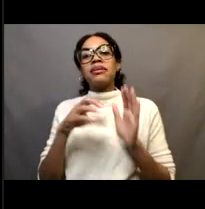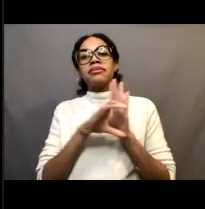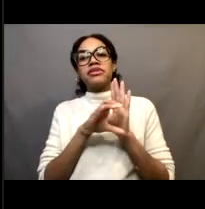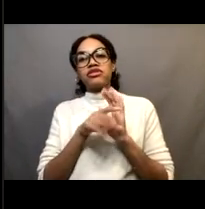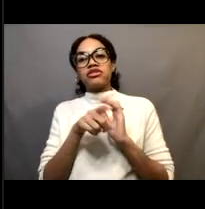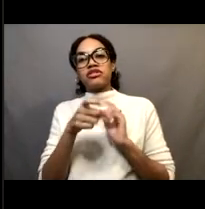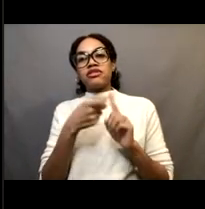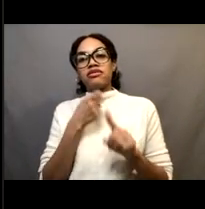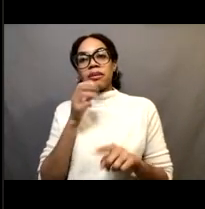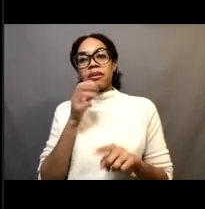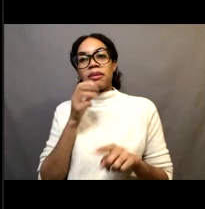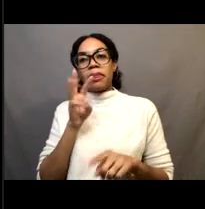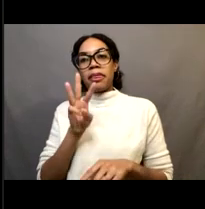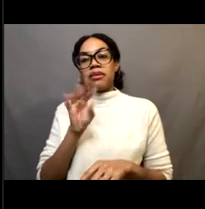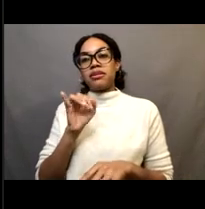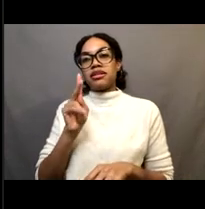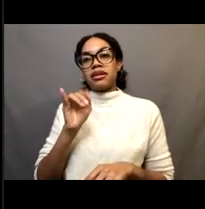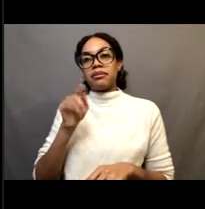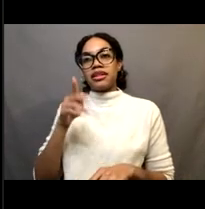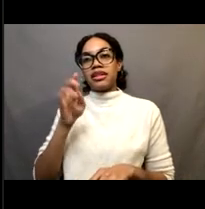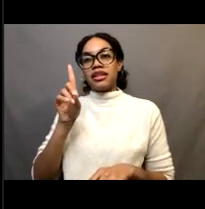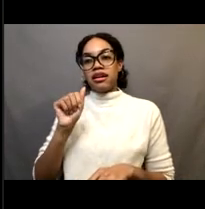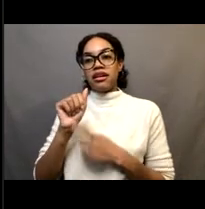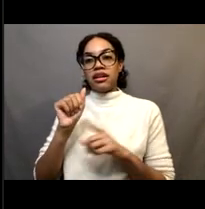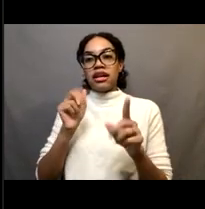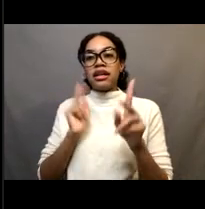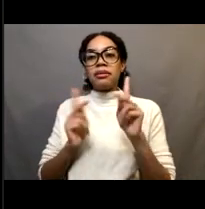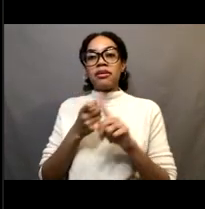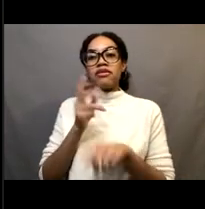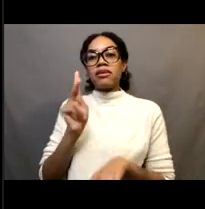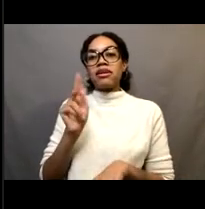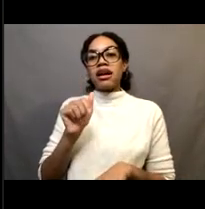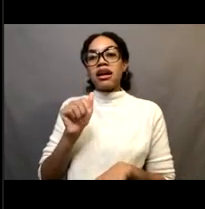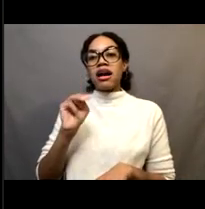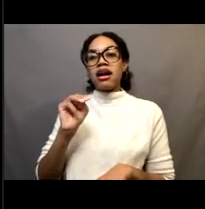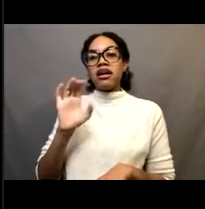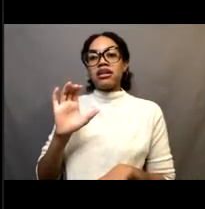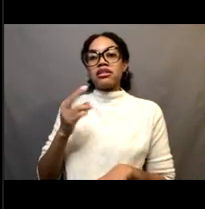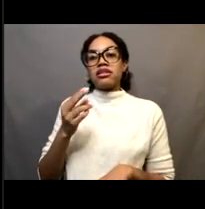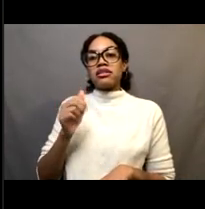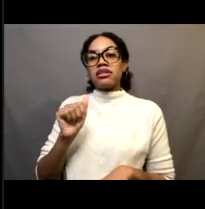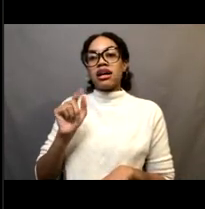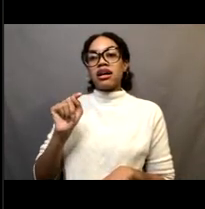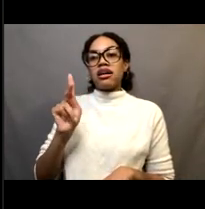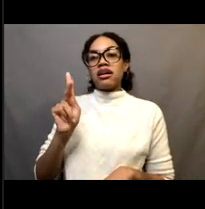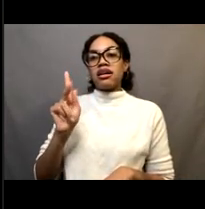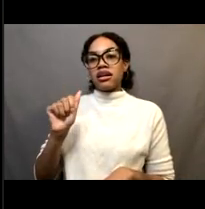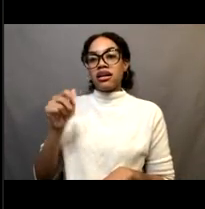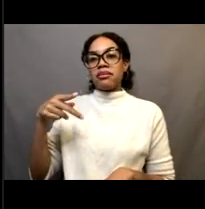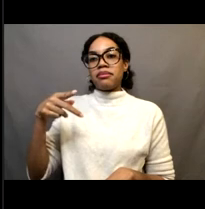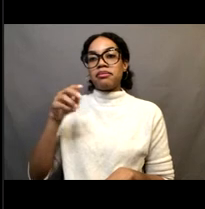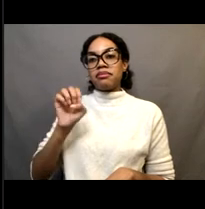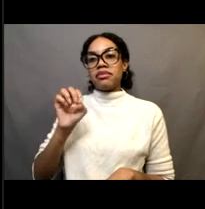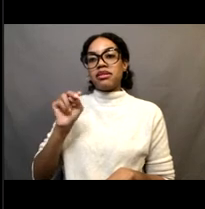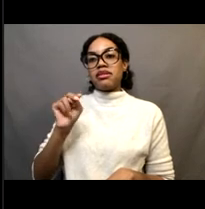of the indigenous peoples of the Kamchatka peninsula which is near to Alaska. And these is their summer homes,